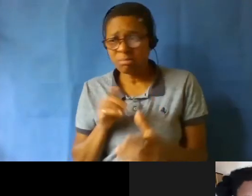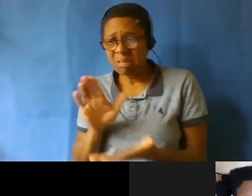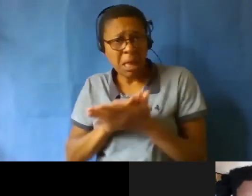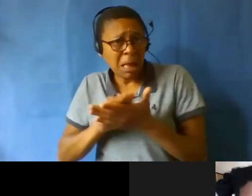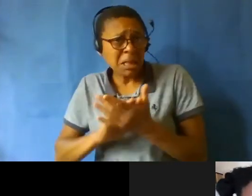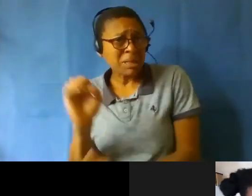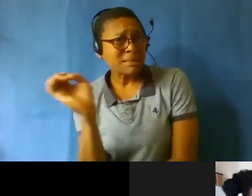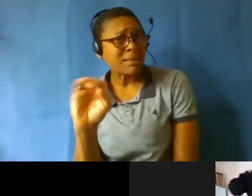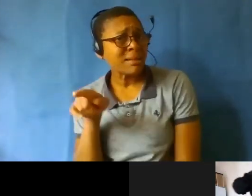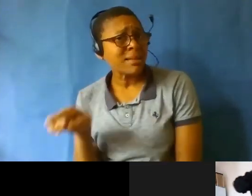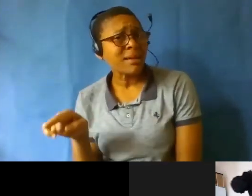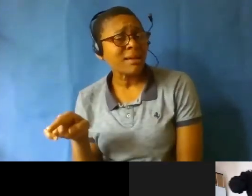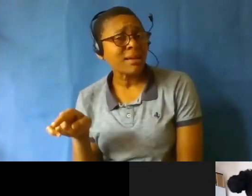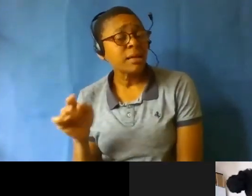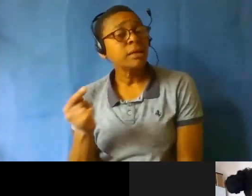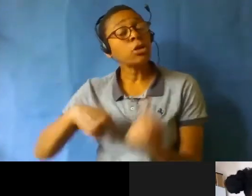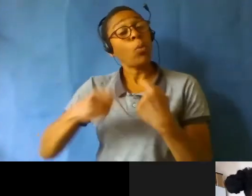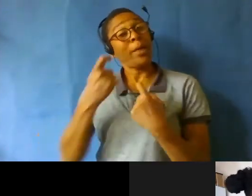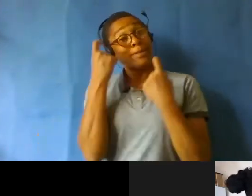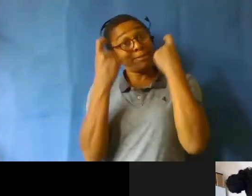about all of these things and understanding that in order to